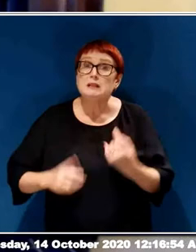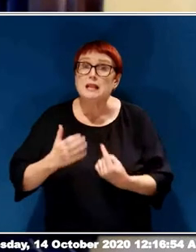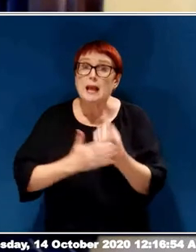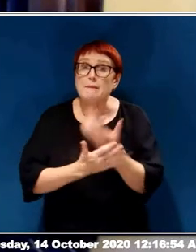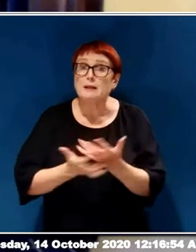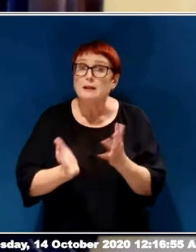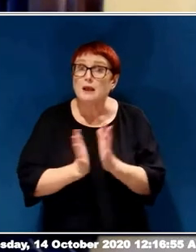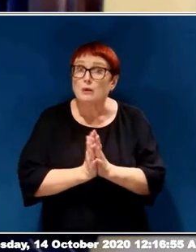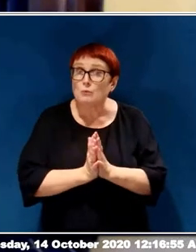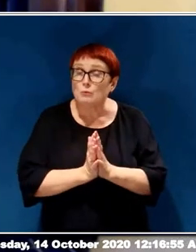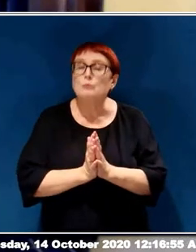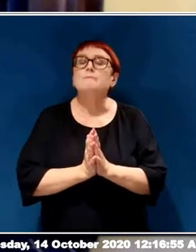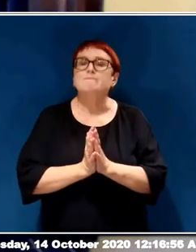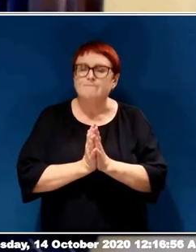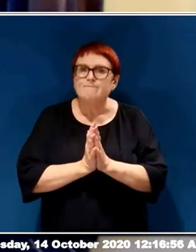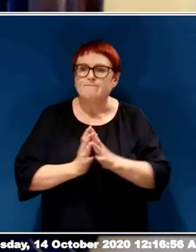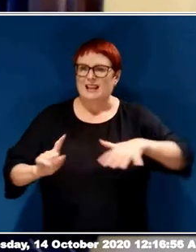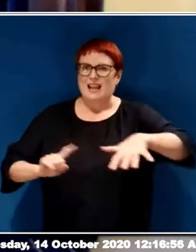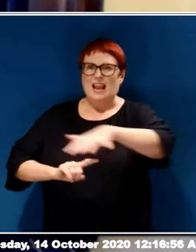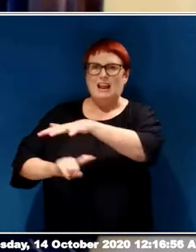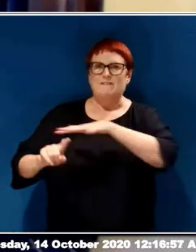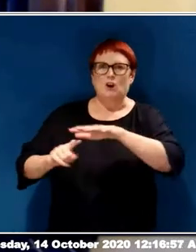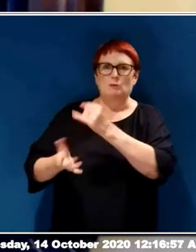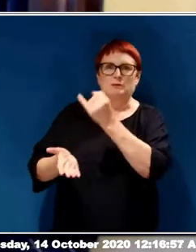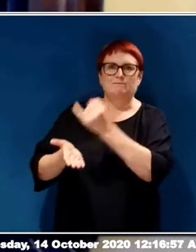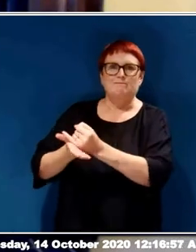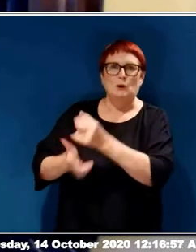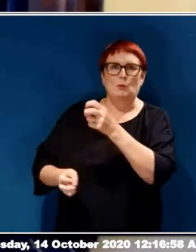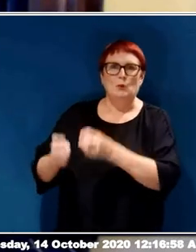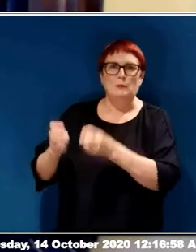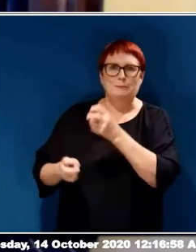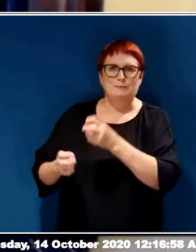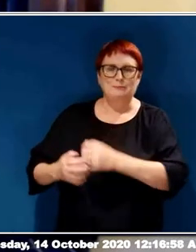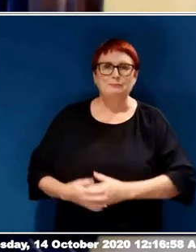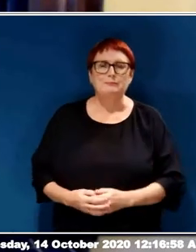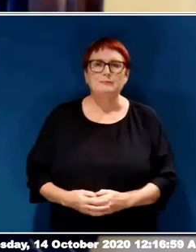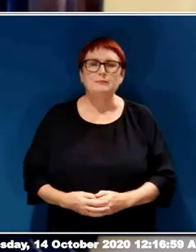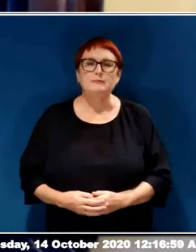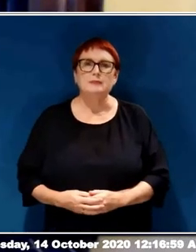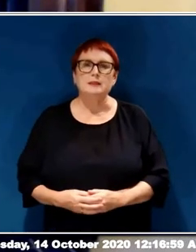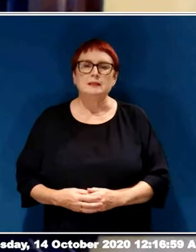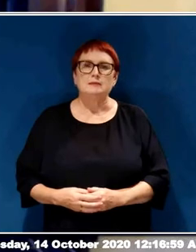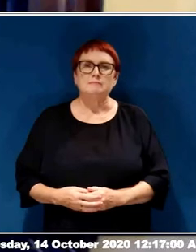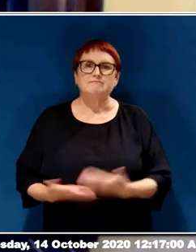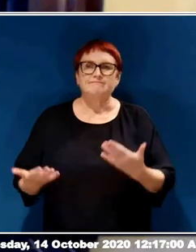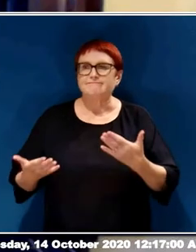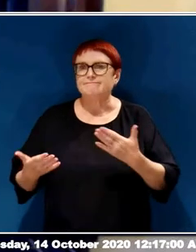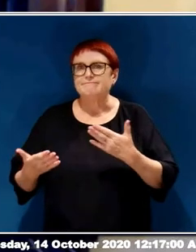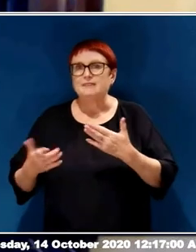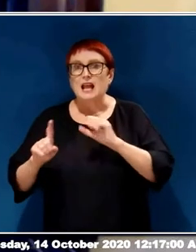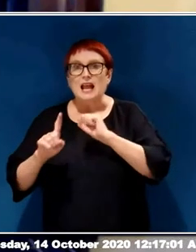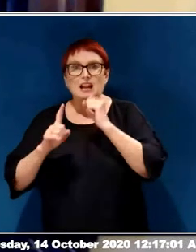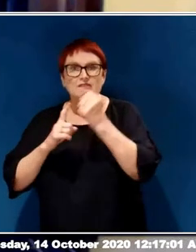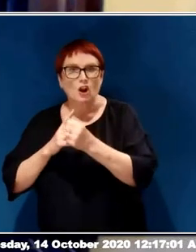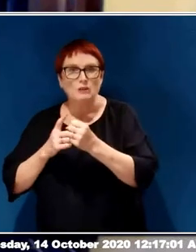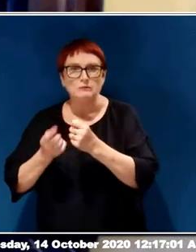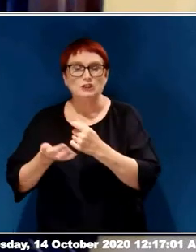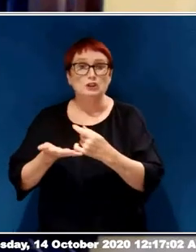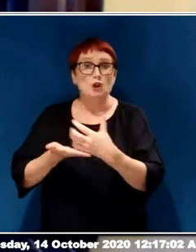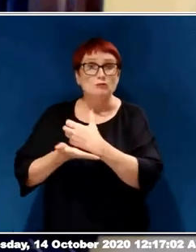learn and the resources and activities in which they interact or use in the school environment.